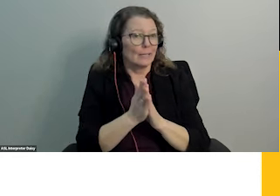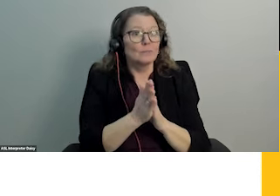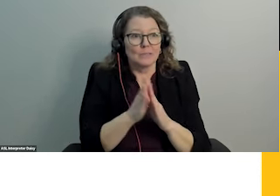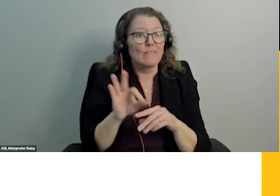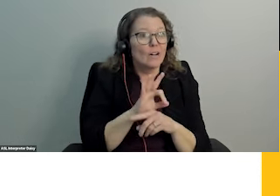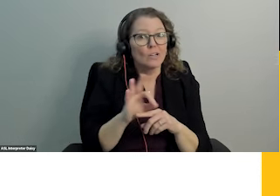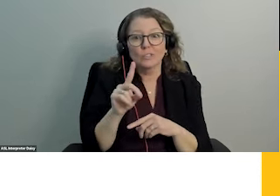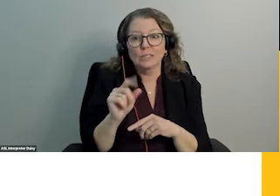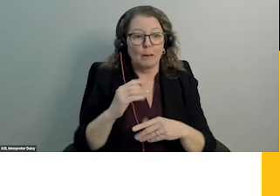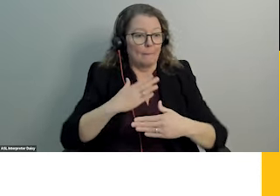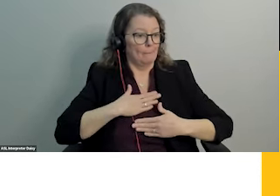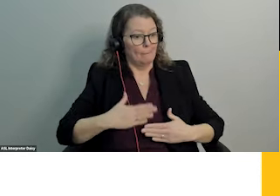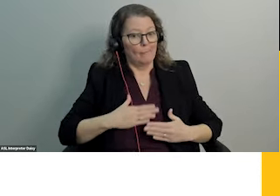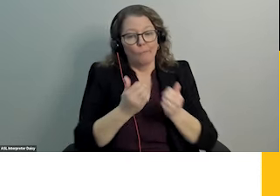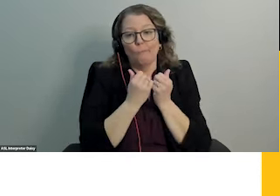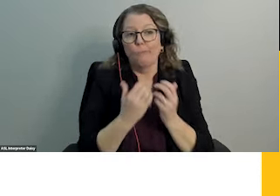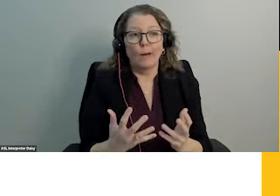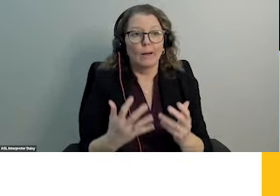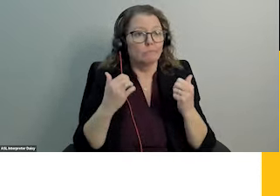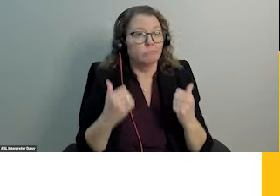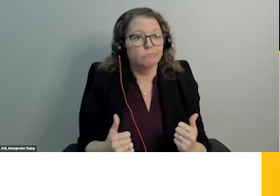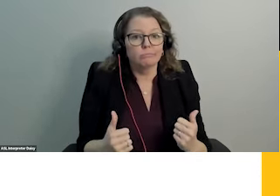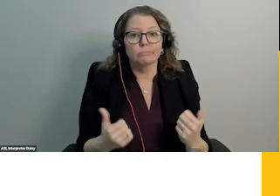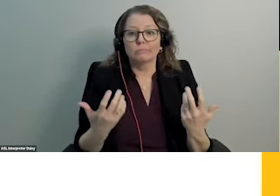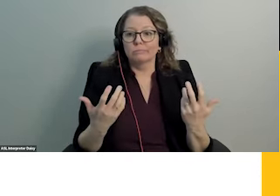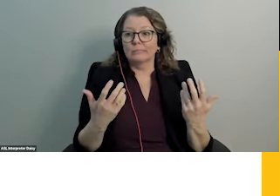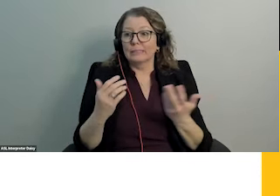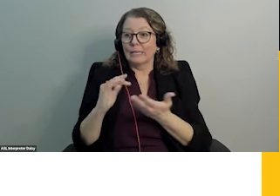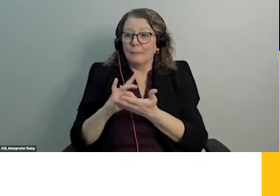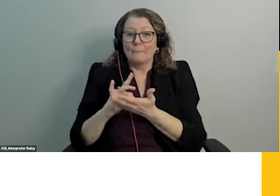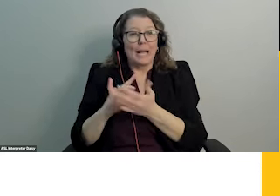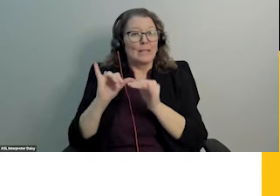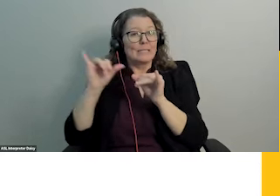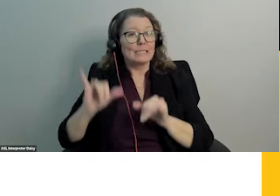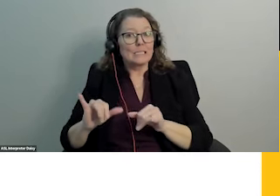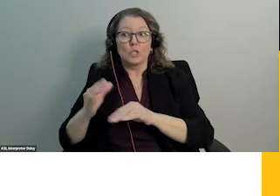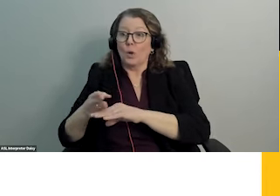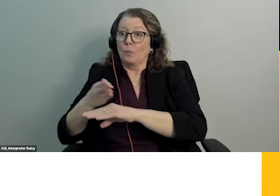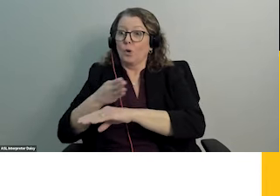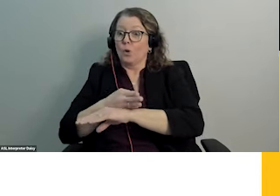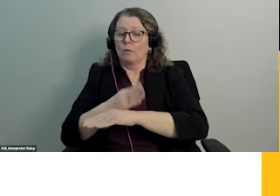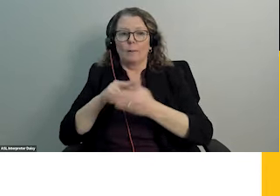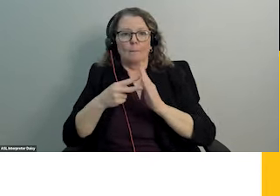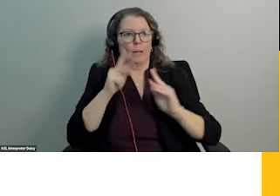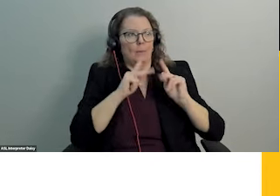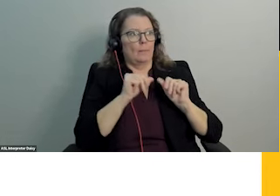as bodies wear and tear. As our medical systems have continued to improve, people live longer now across the globe